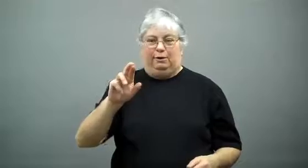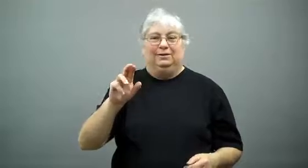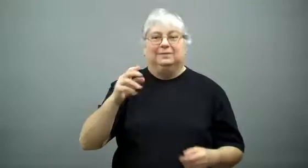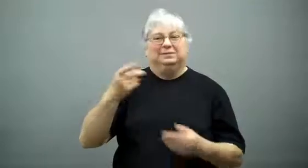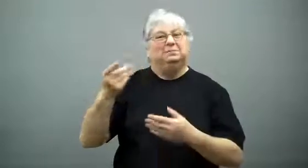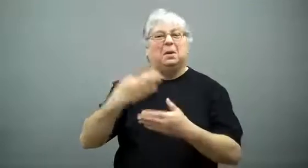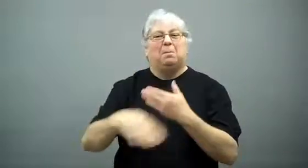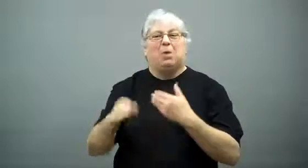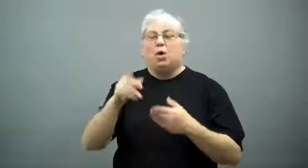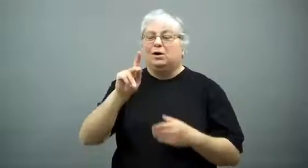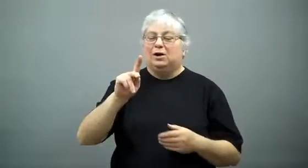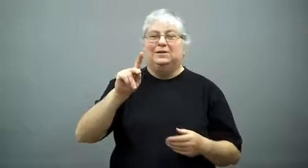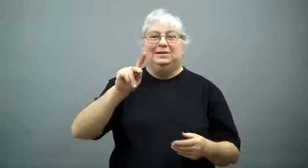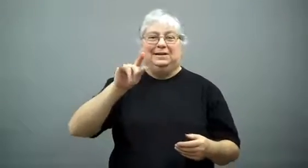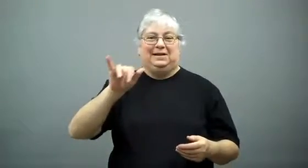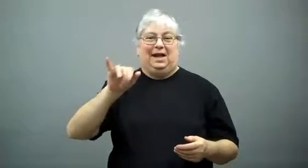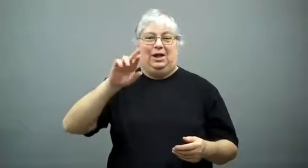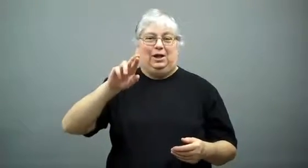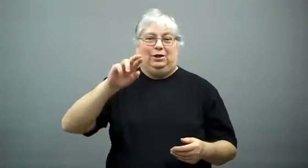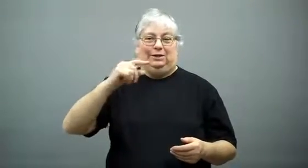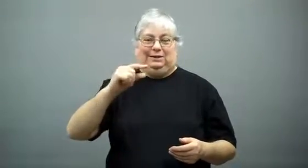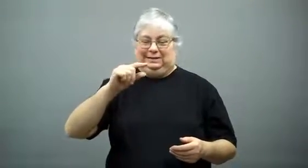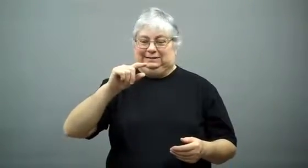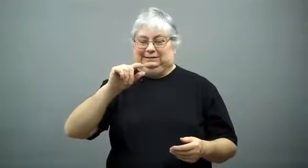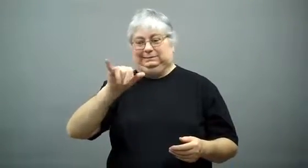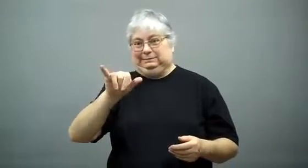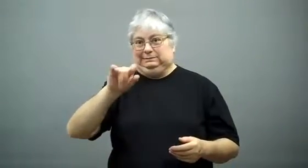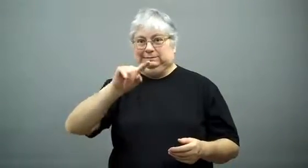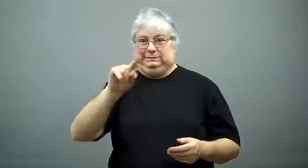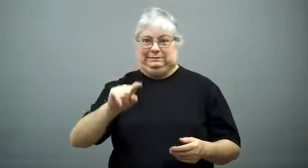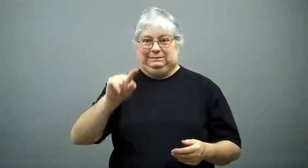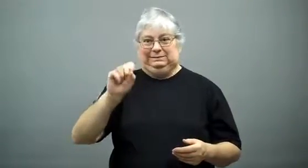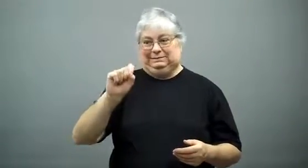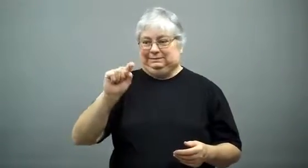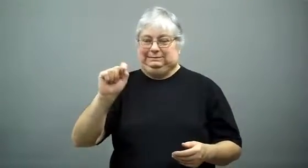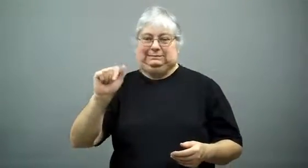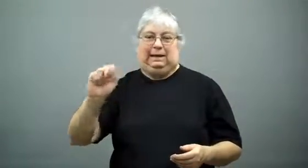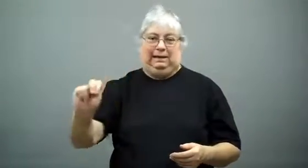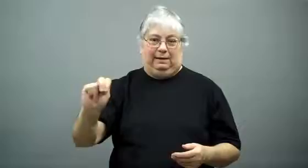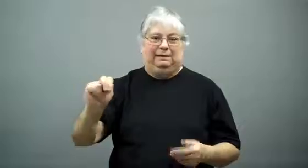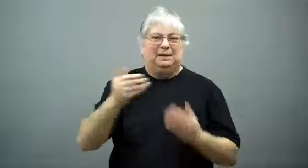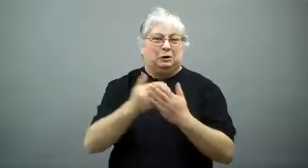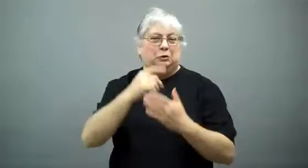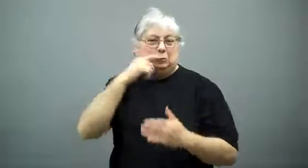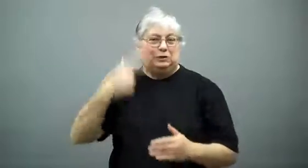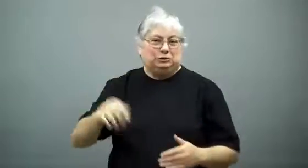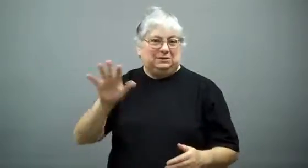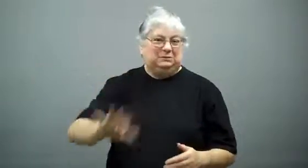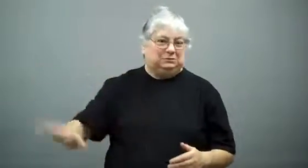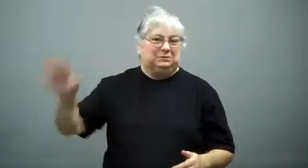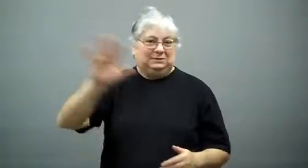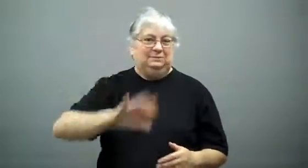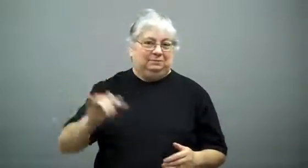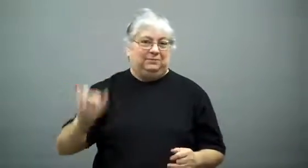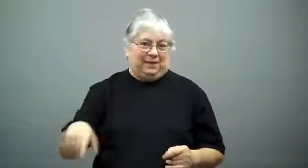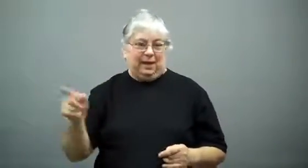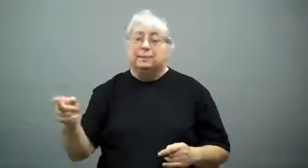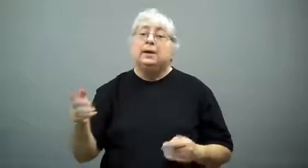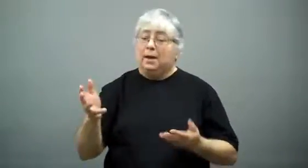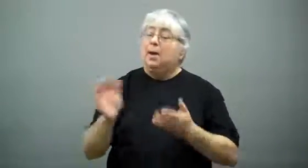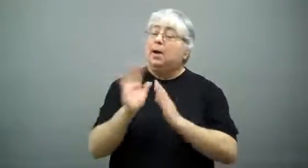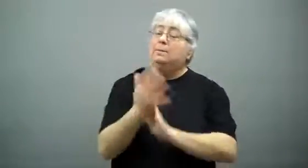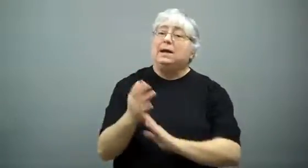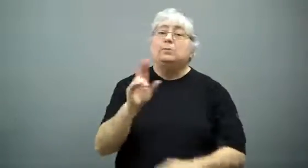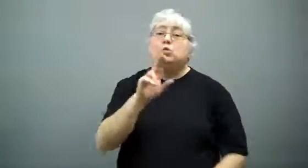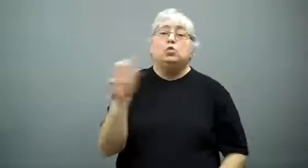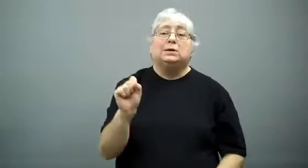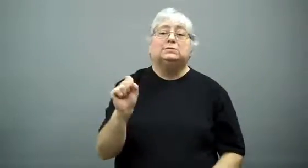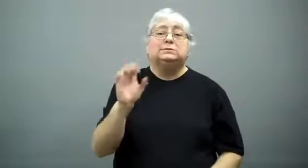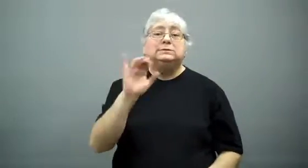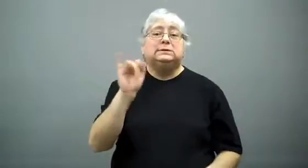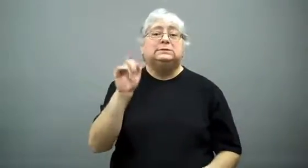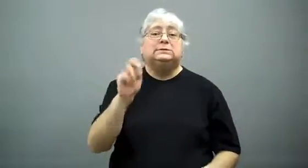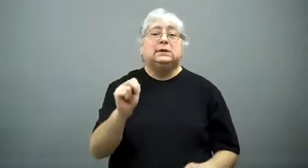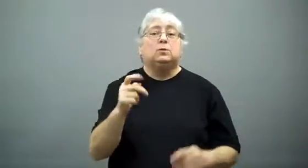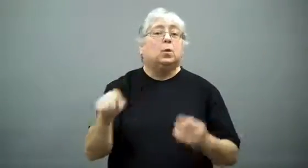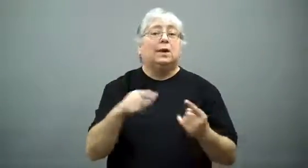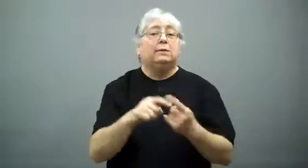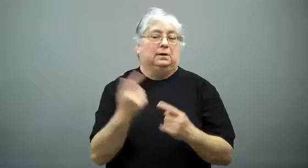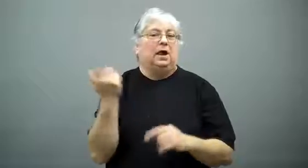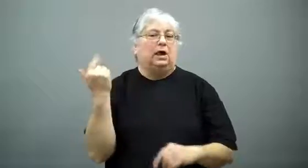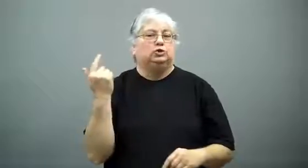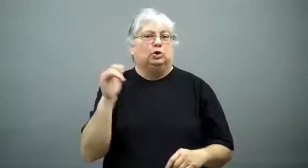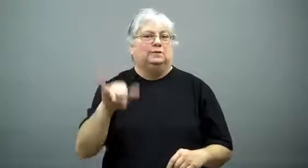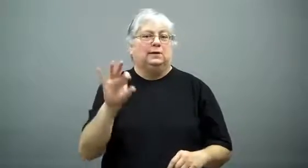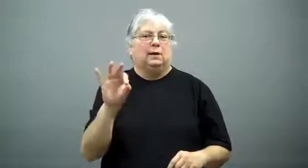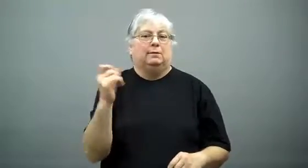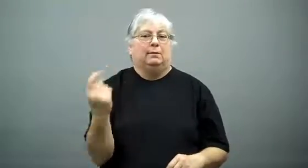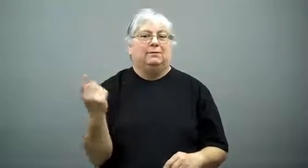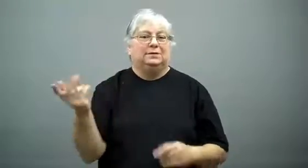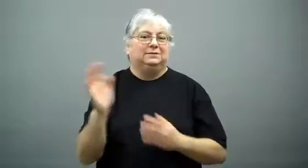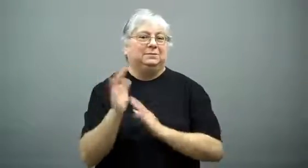He was born in Kyrgyzstan, near Russia.